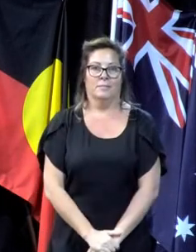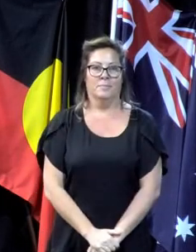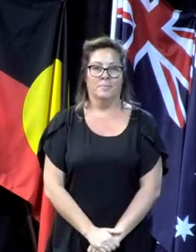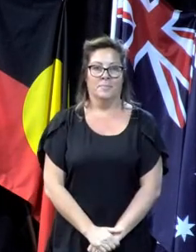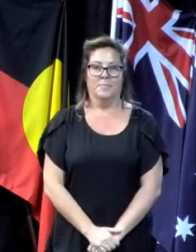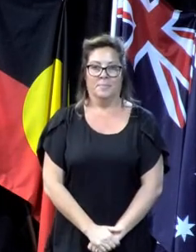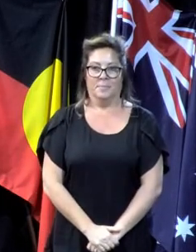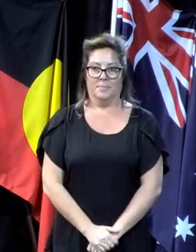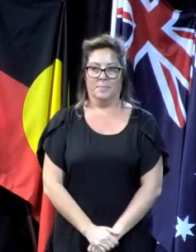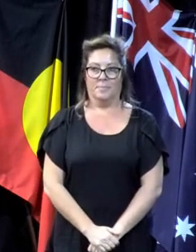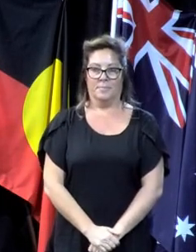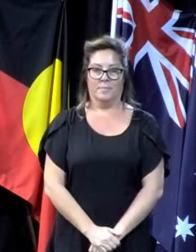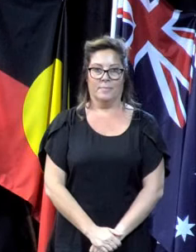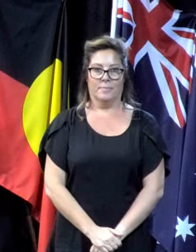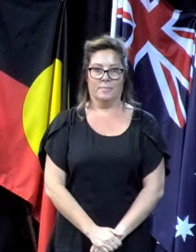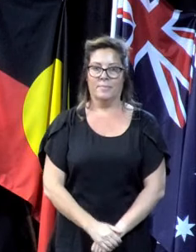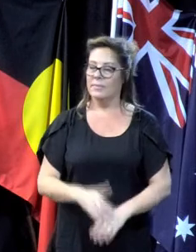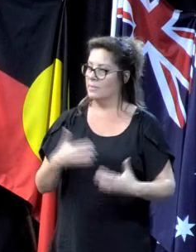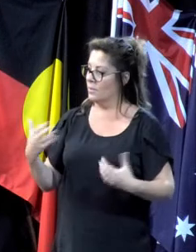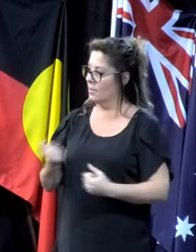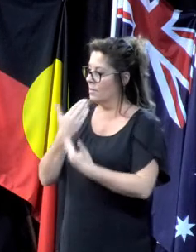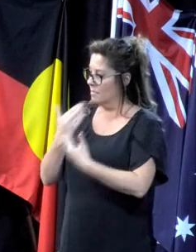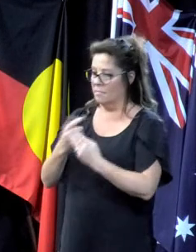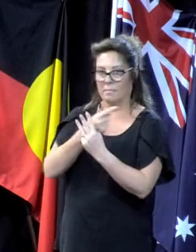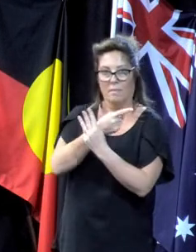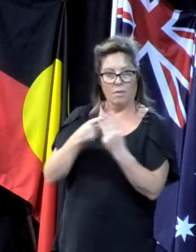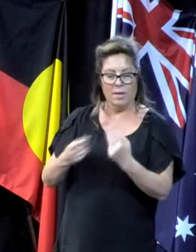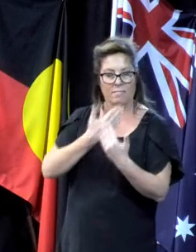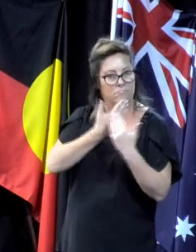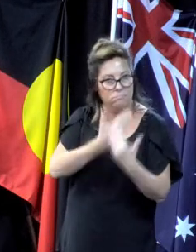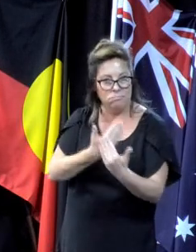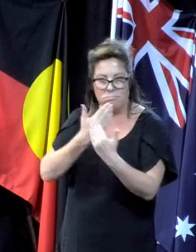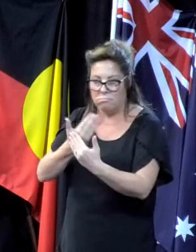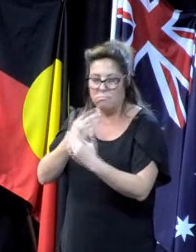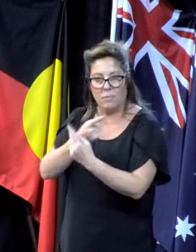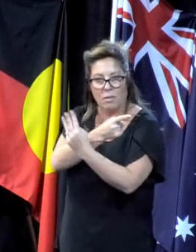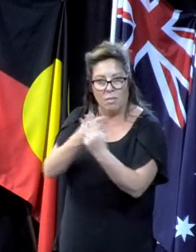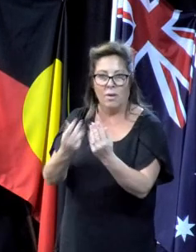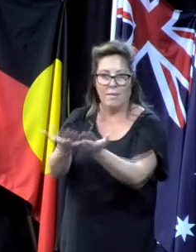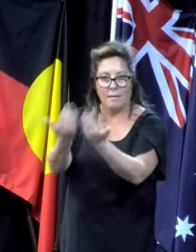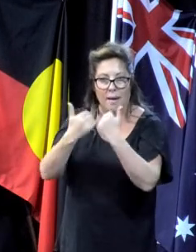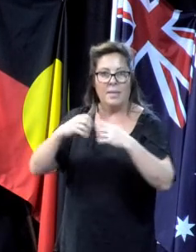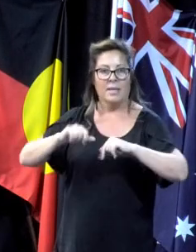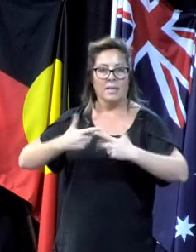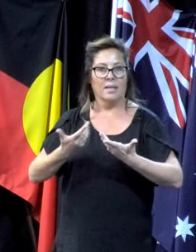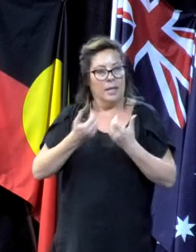Thank you very much, each of you, for coming to the Commission and giving evidence and expressing your views so clearly and,